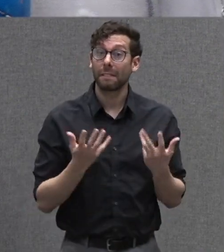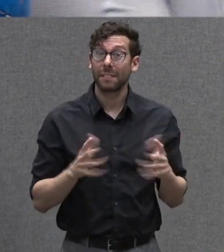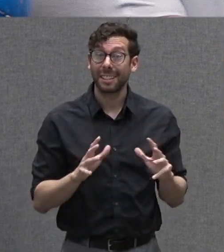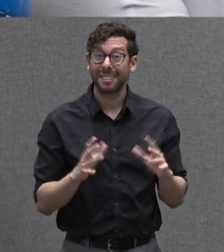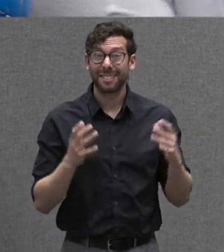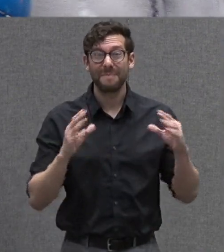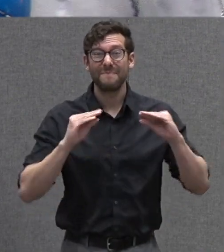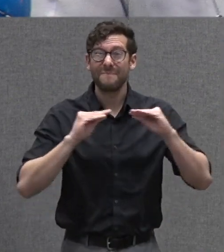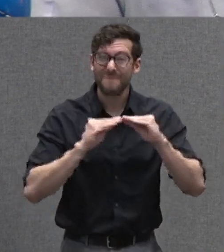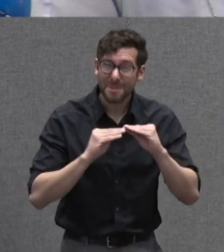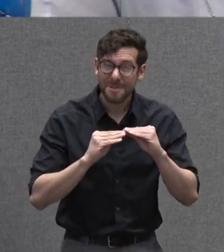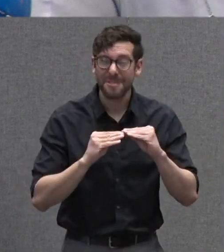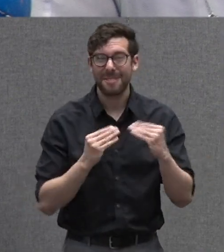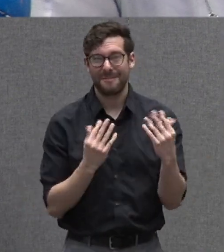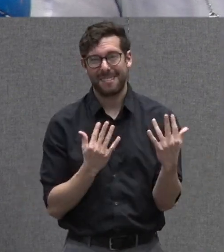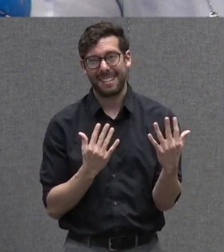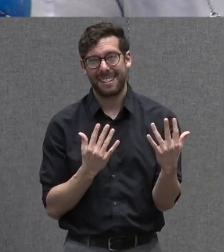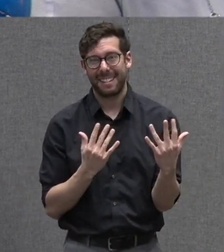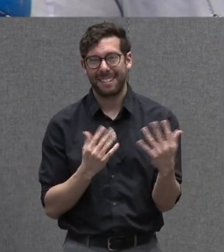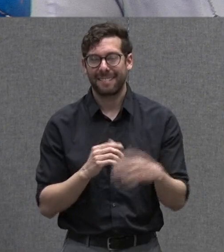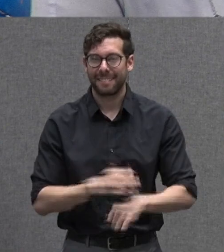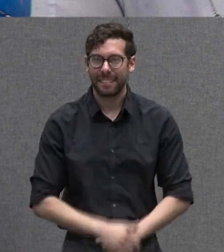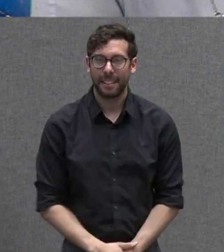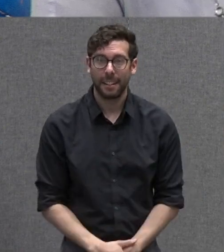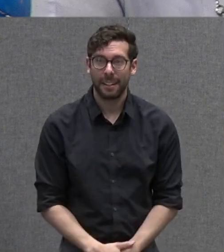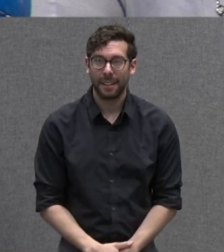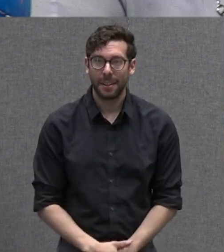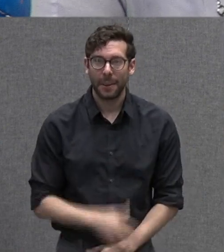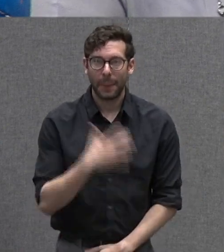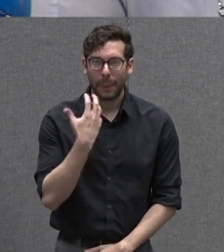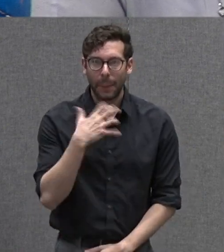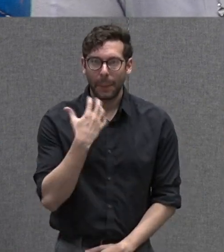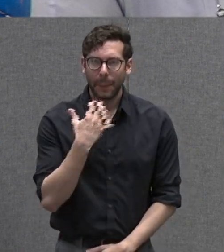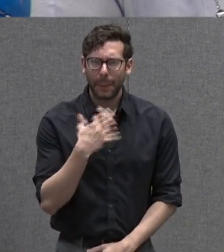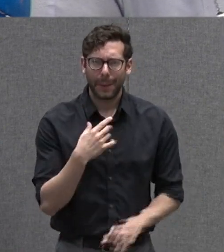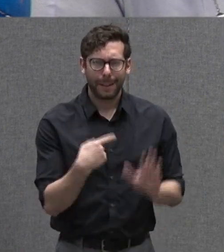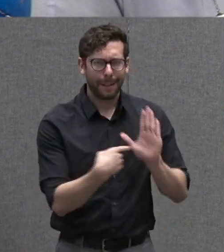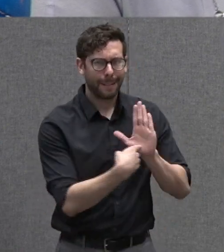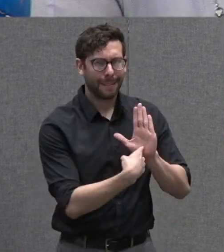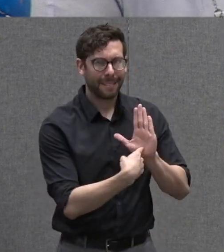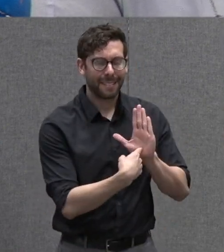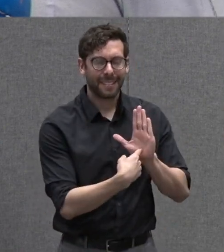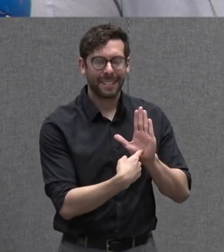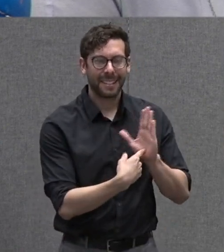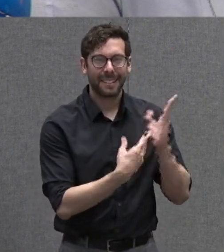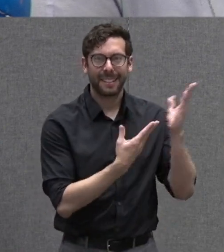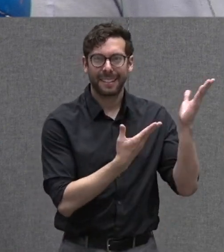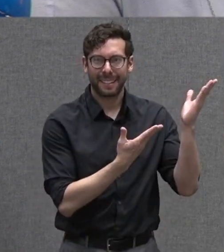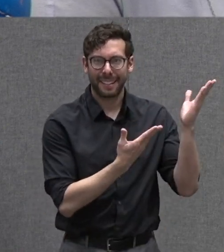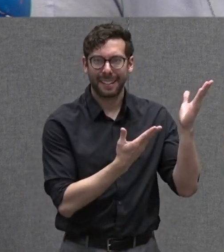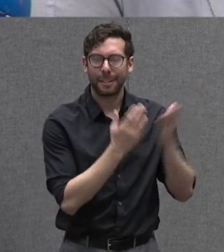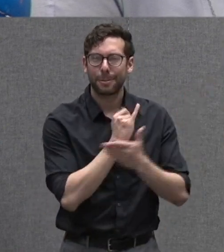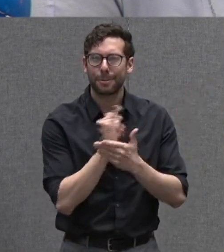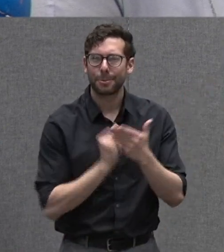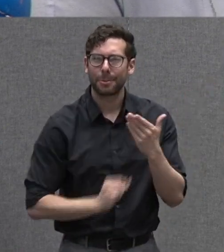Oh my goodness. This is a great illustration. You can see under the ground,